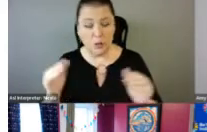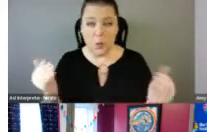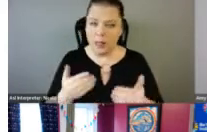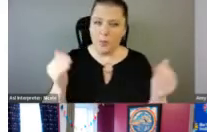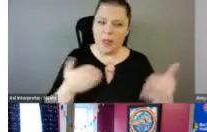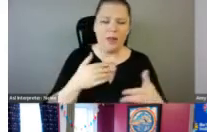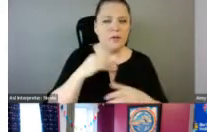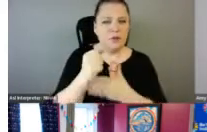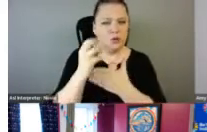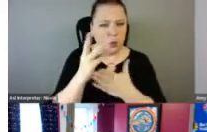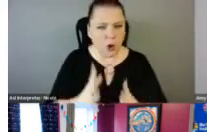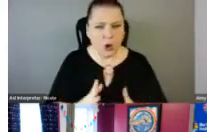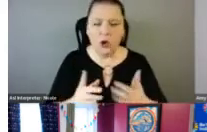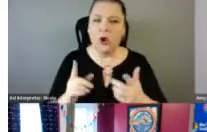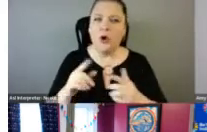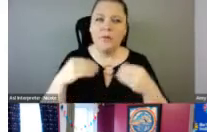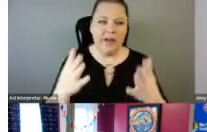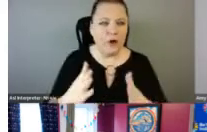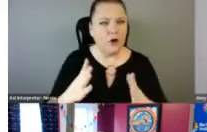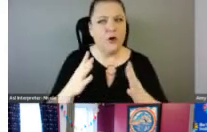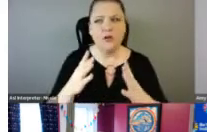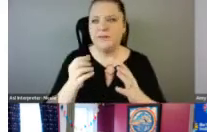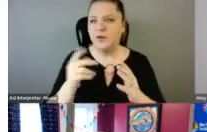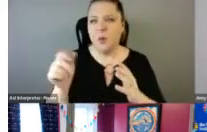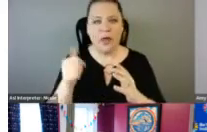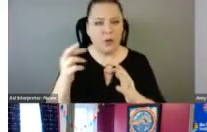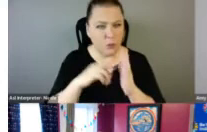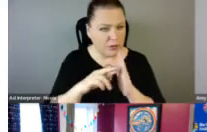workers, providers, and even a couple of researchers so